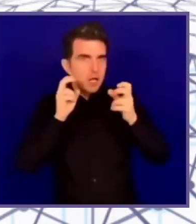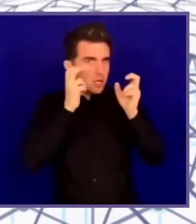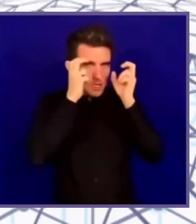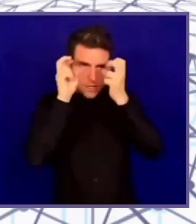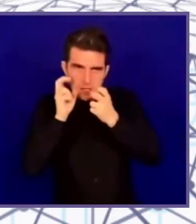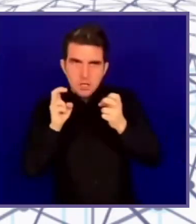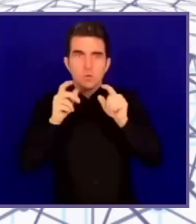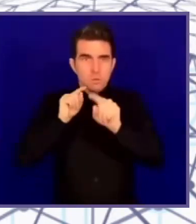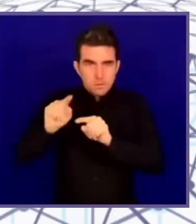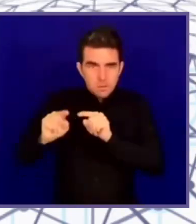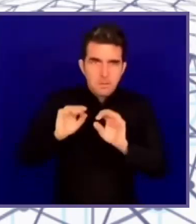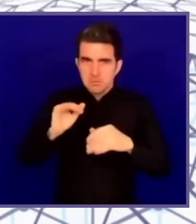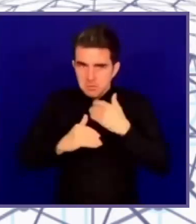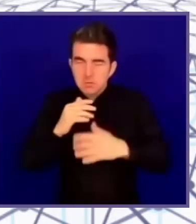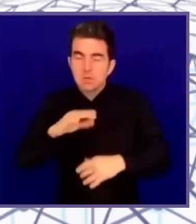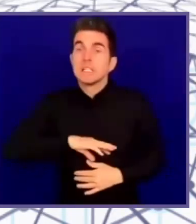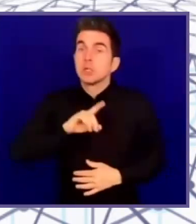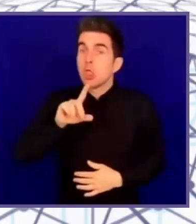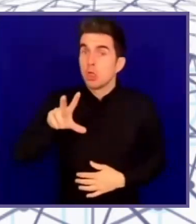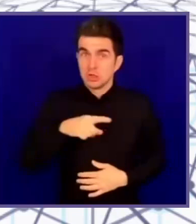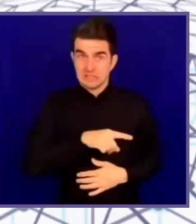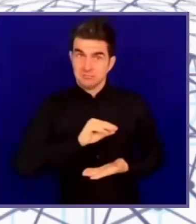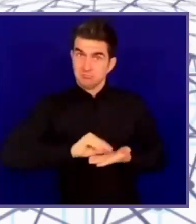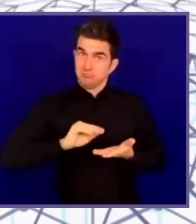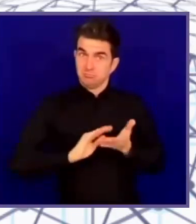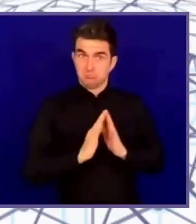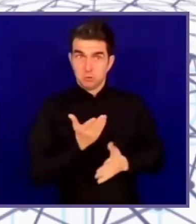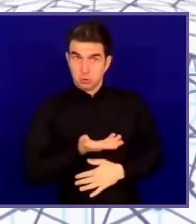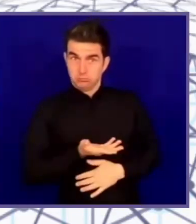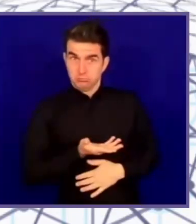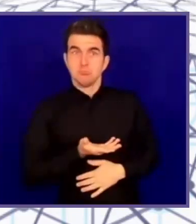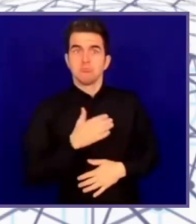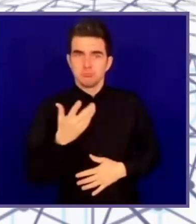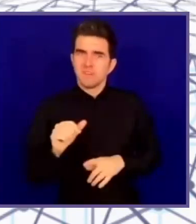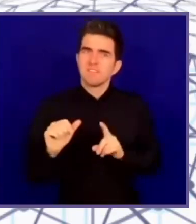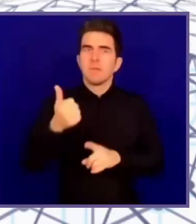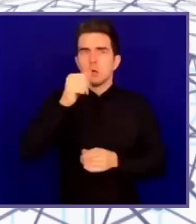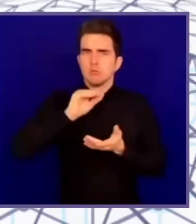that book to you? He also started a charity called to teach us to, which says that no one should